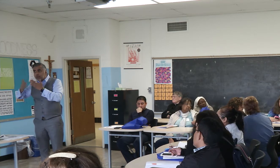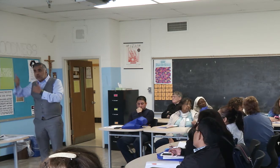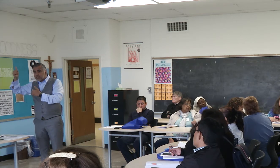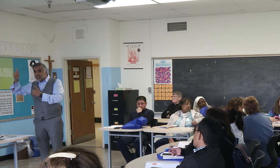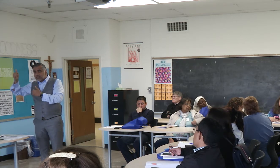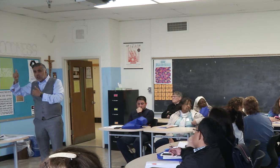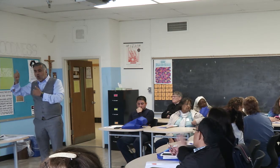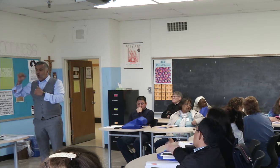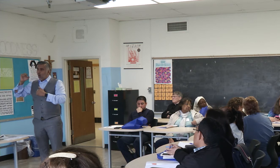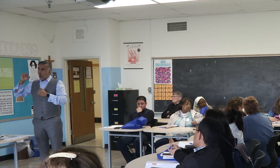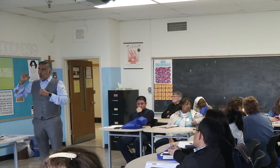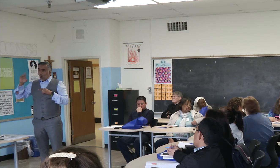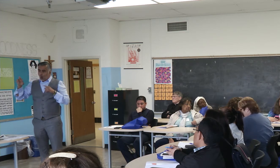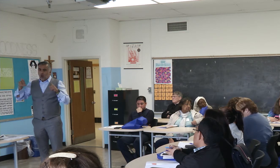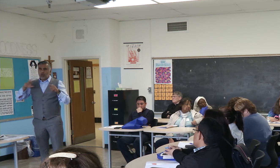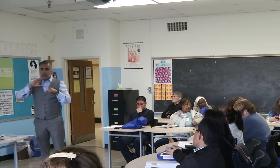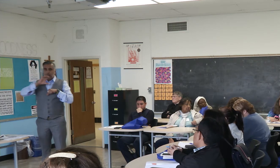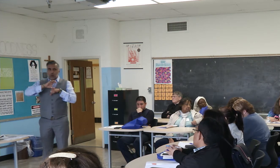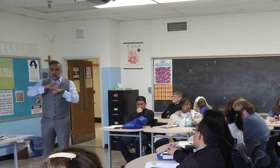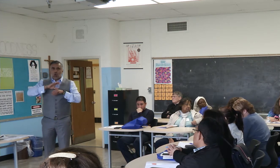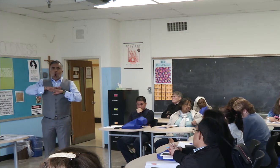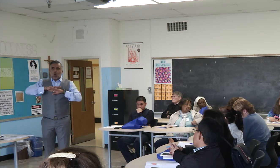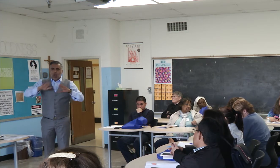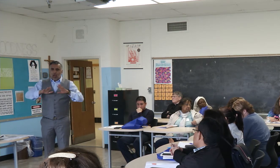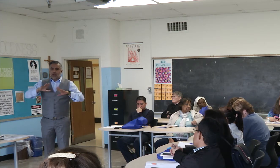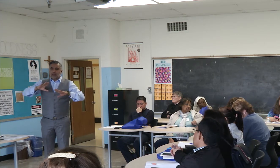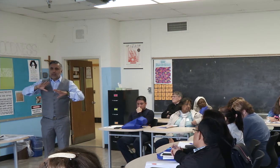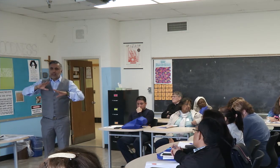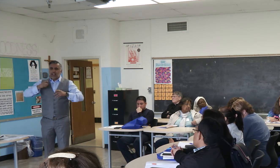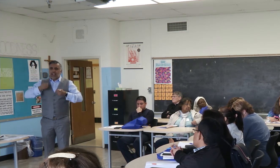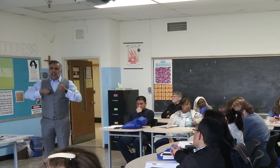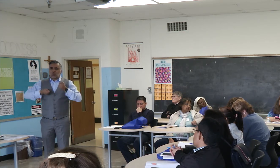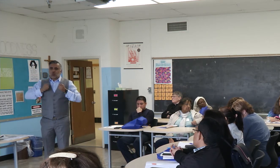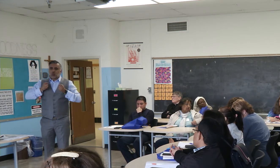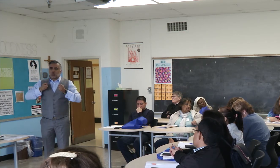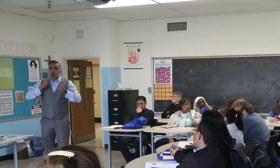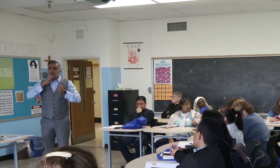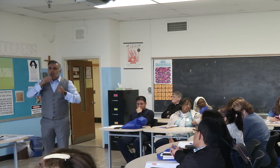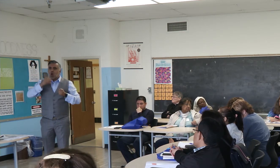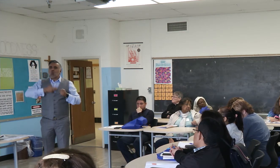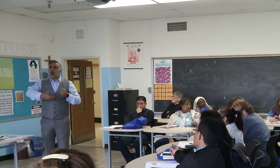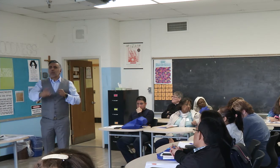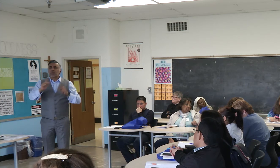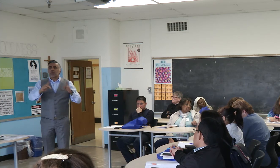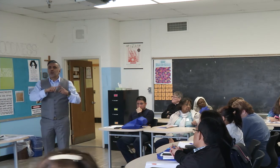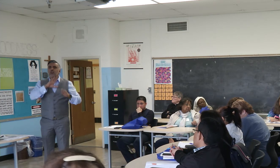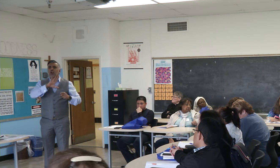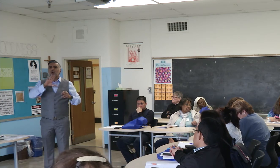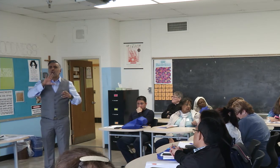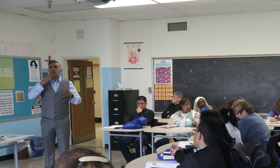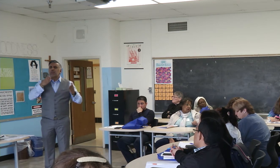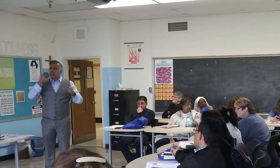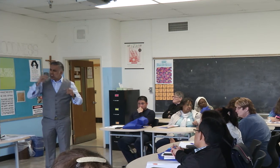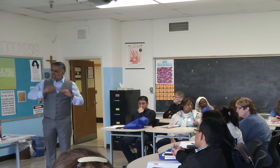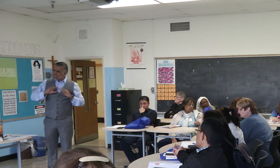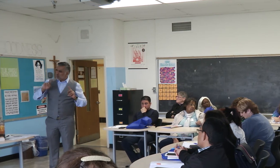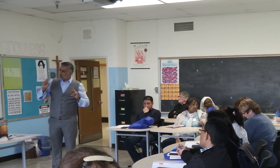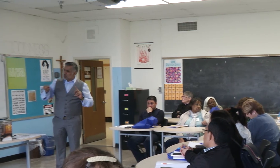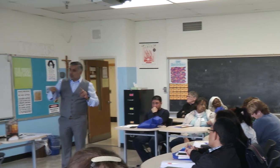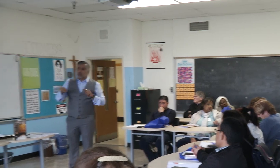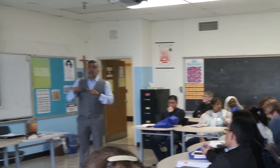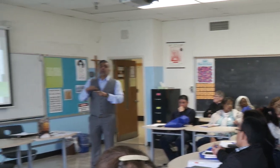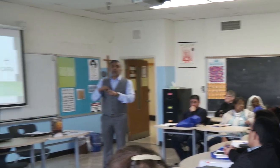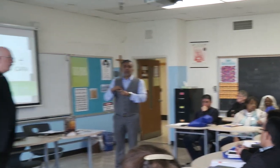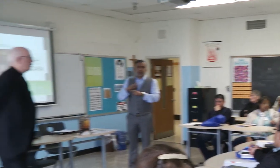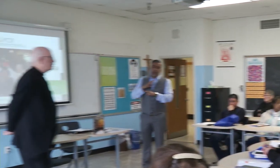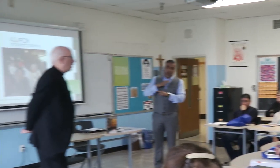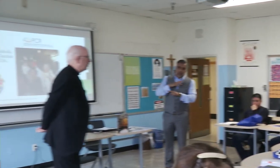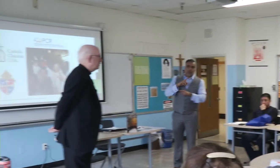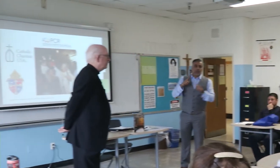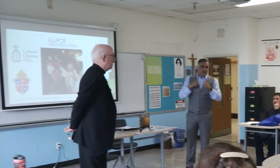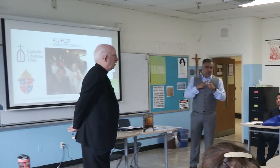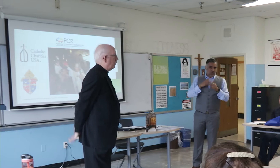really that these parishes are not equipped and or are not welcoming people new to the ministries. Does that make sense?]